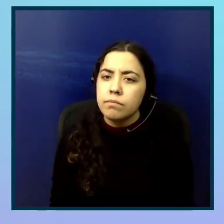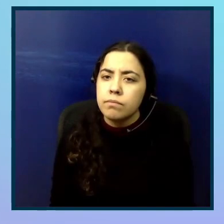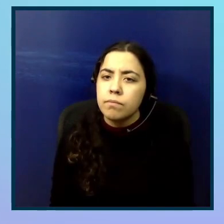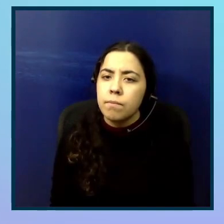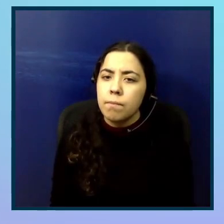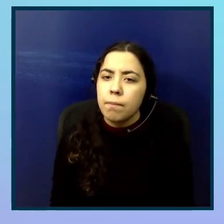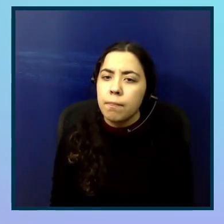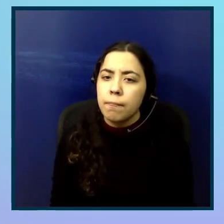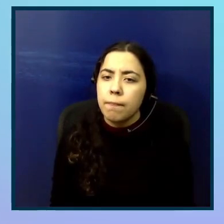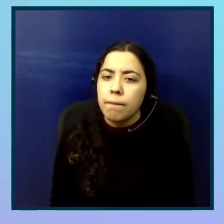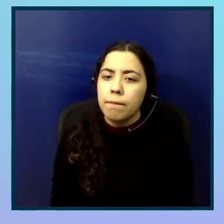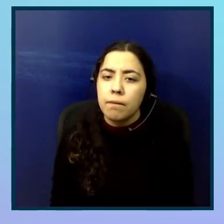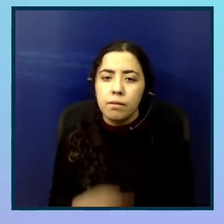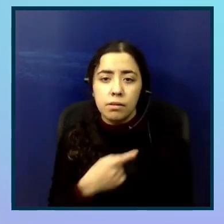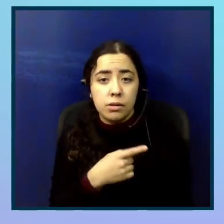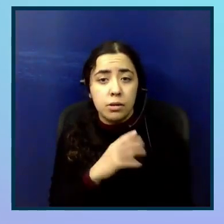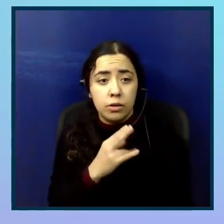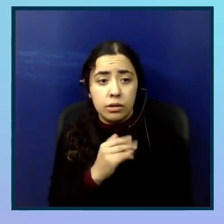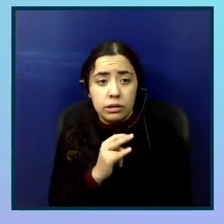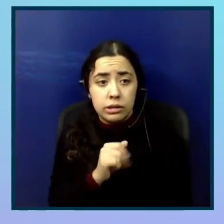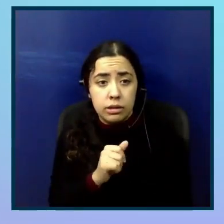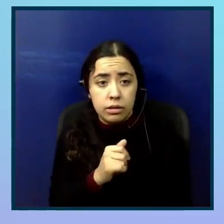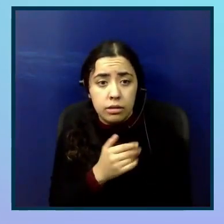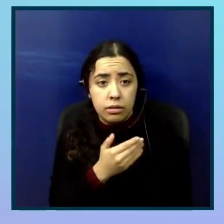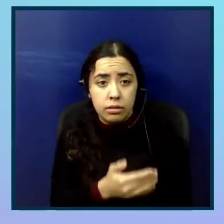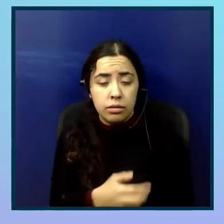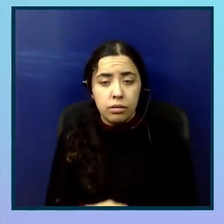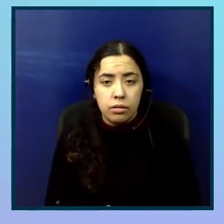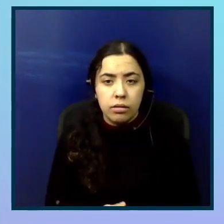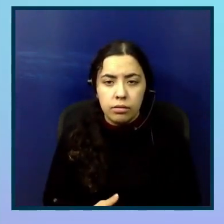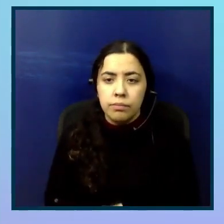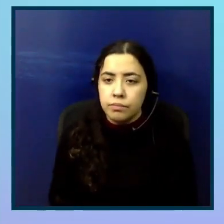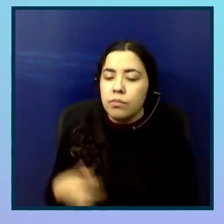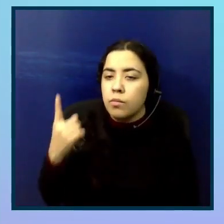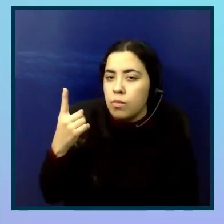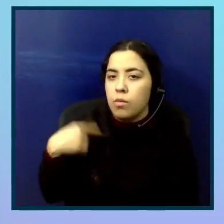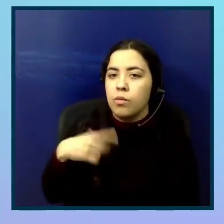Christina, do you wanna take this one? Yeah. So one that we touched on in this presentation